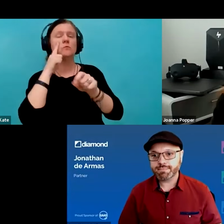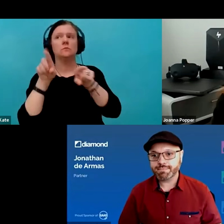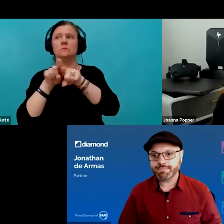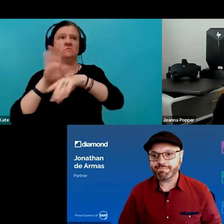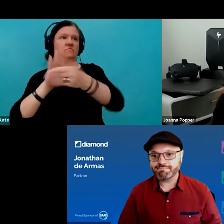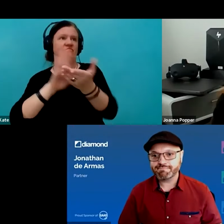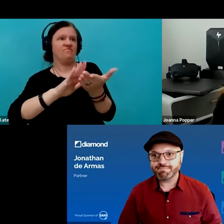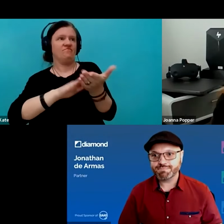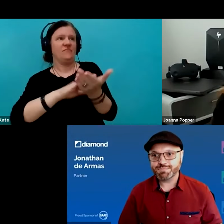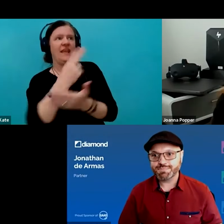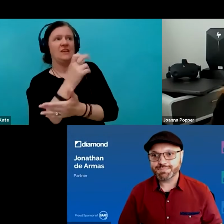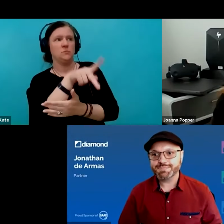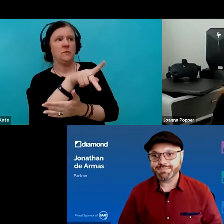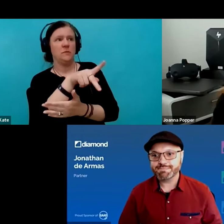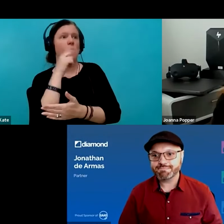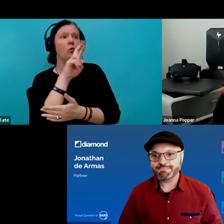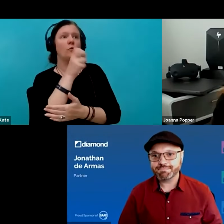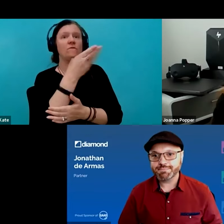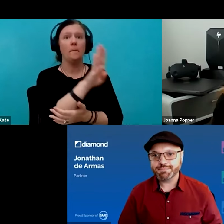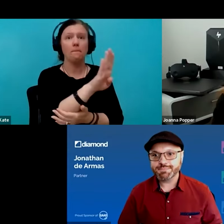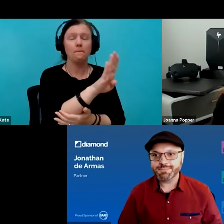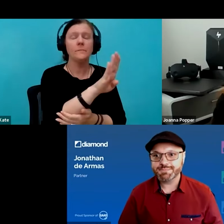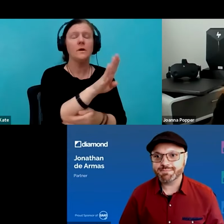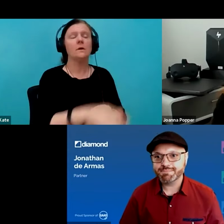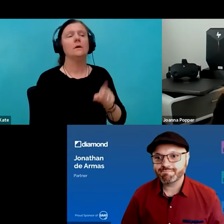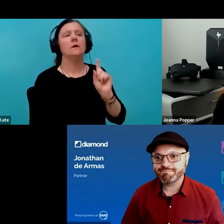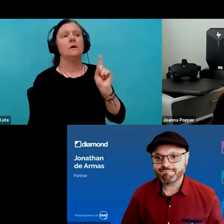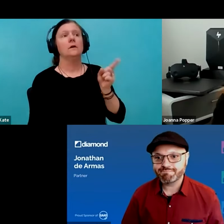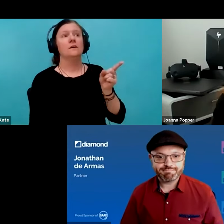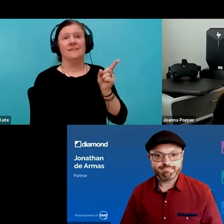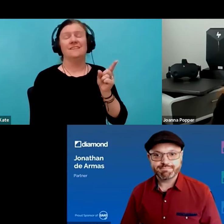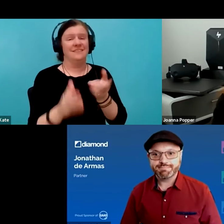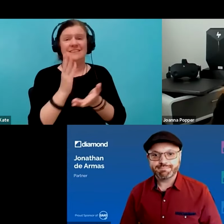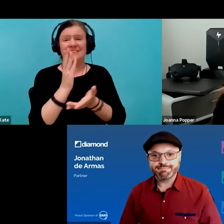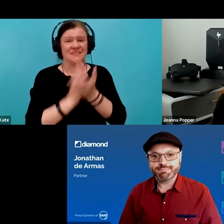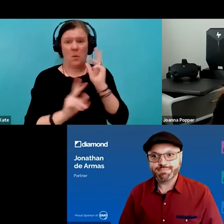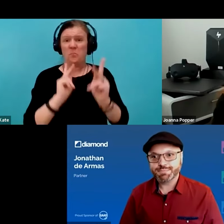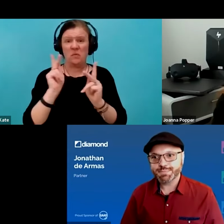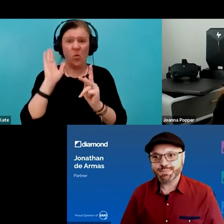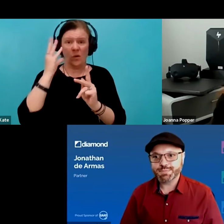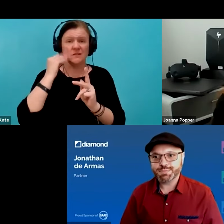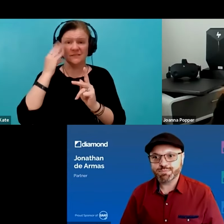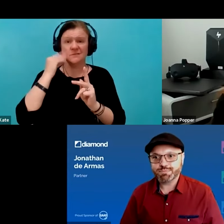doing with the reverb, but it boils down to. Chadwick Turner: Some people will experience issues when it was really,